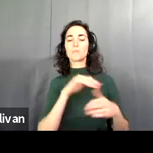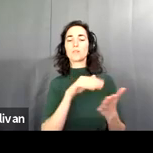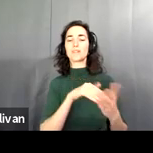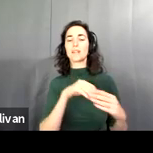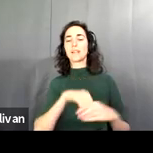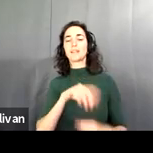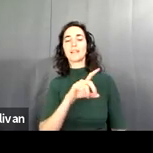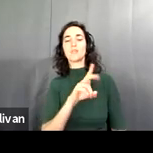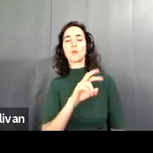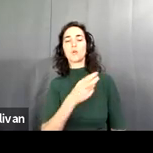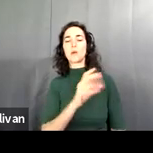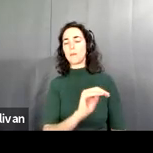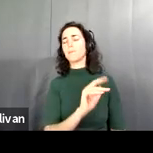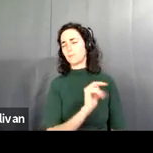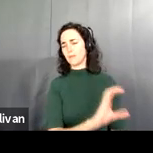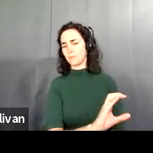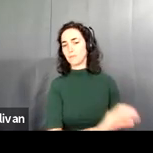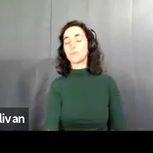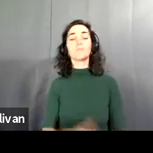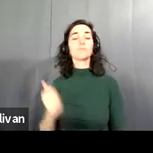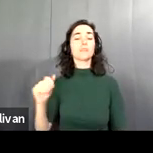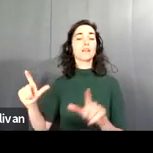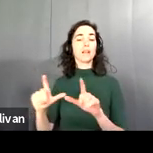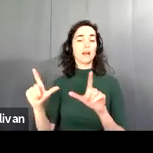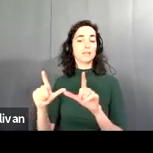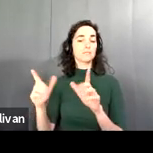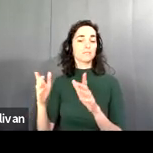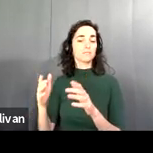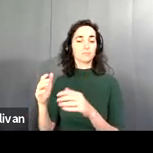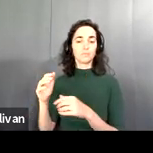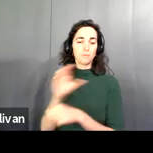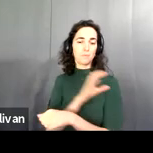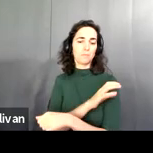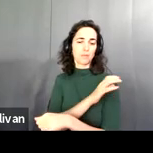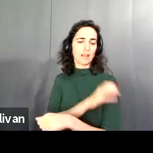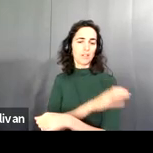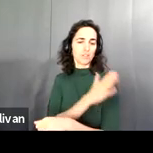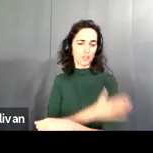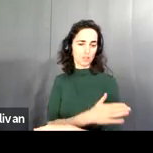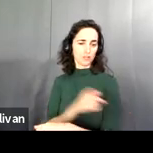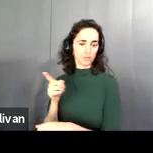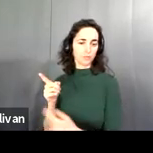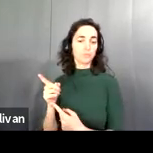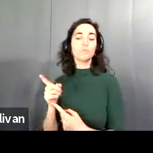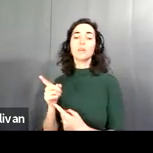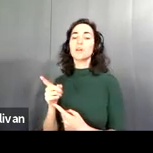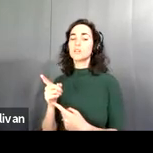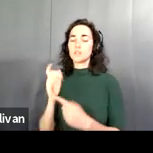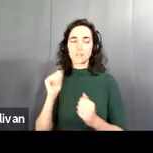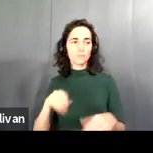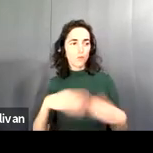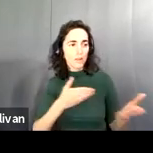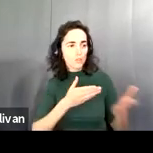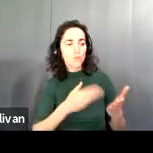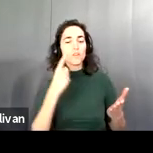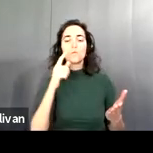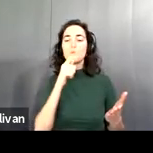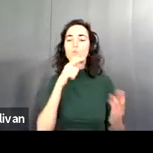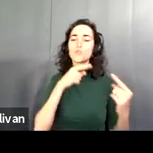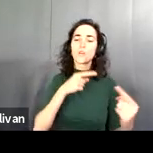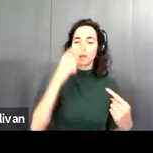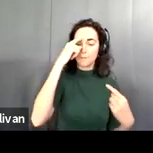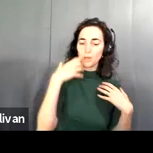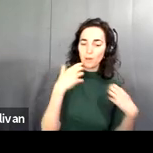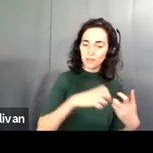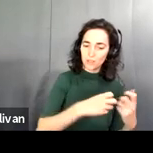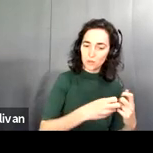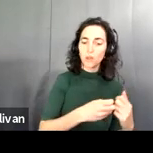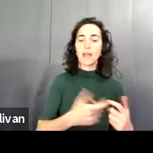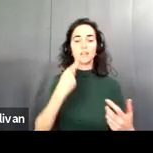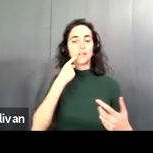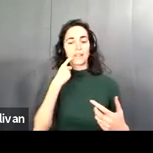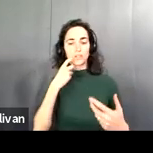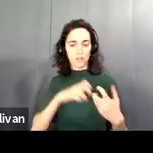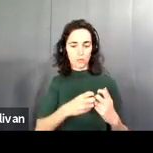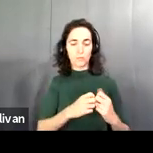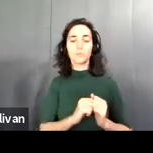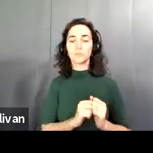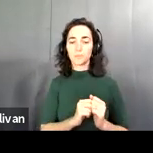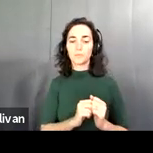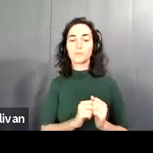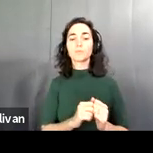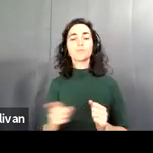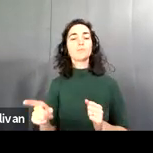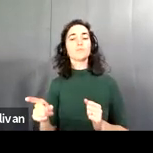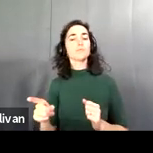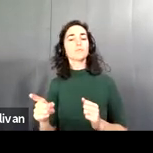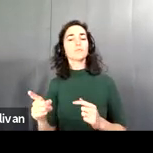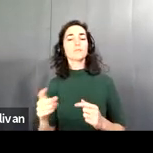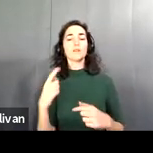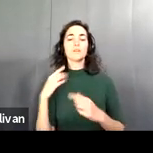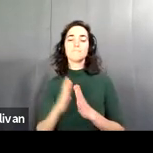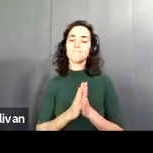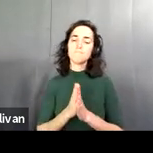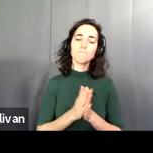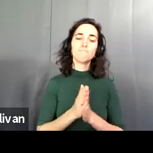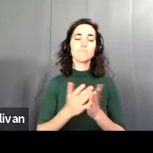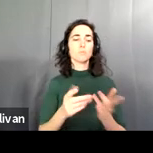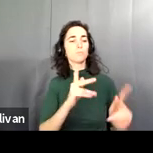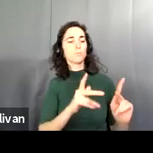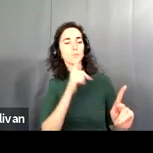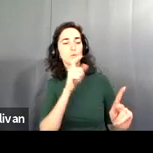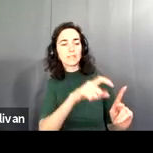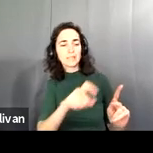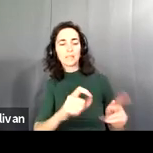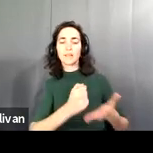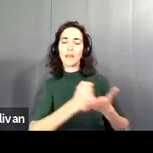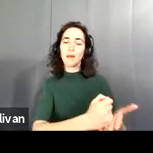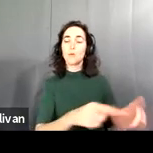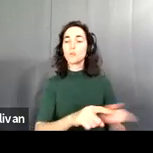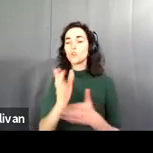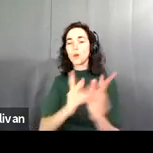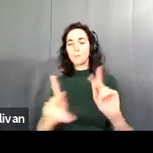As a license clinician Leisha has been able to provide services for individuals struggling with mental health and substance abuse issues licious passion has always been to help individuals in need and provide services to those in underserved populations.